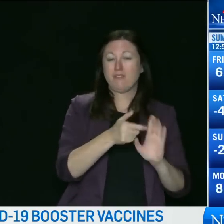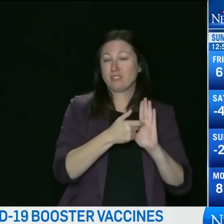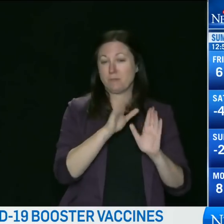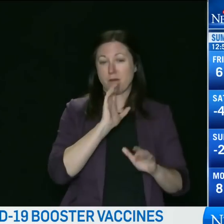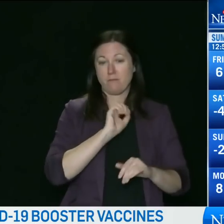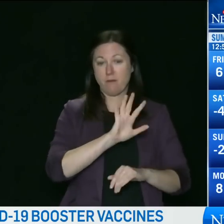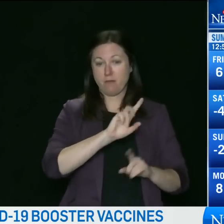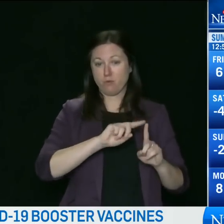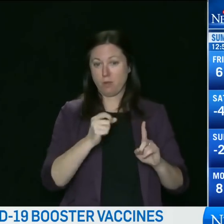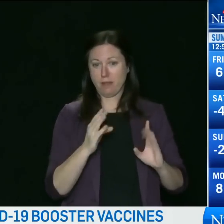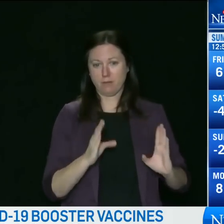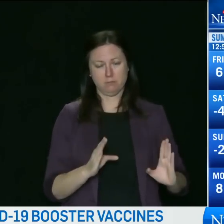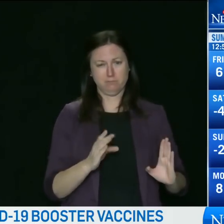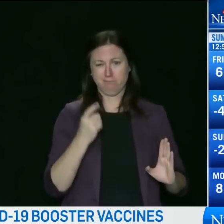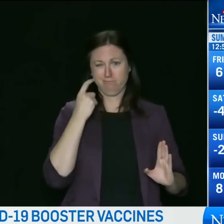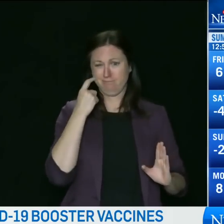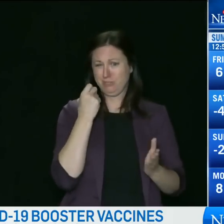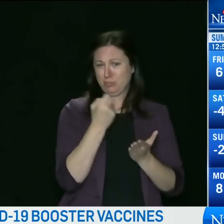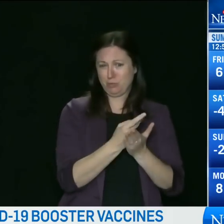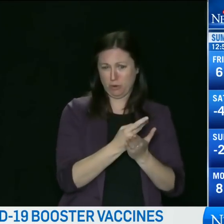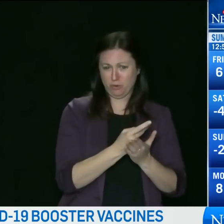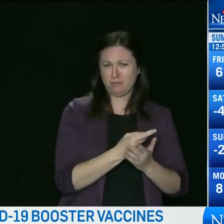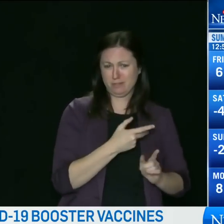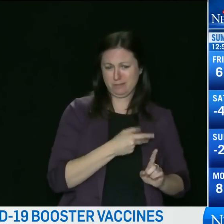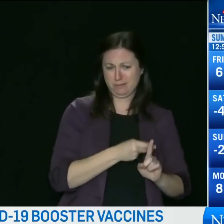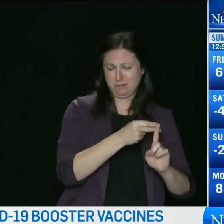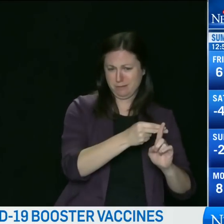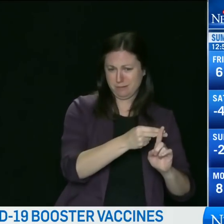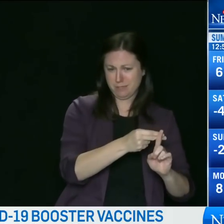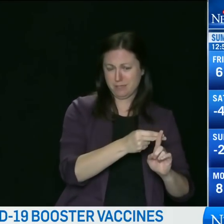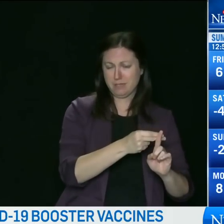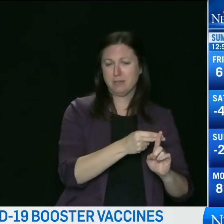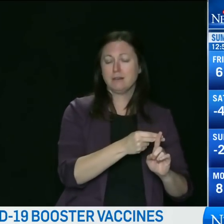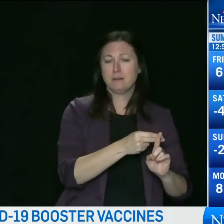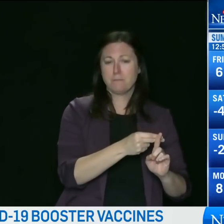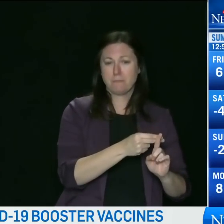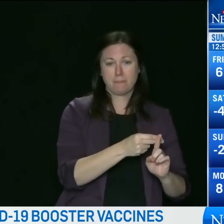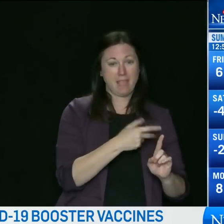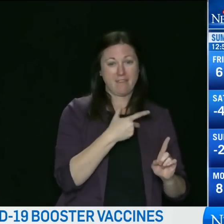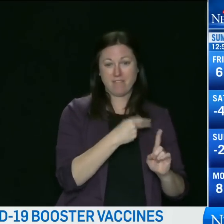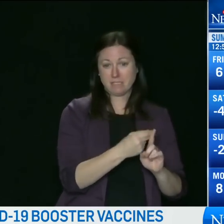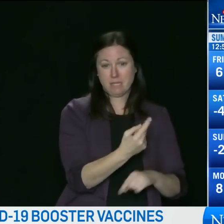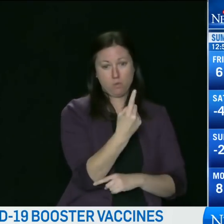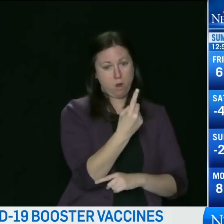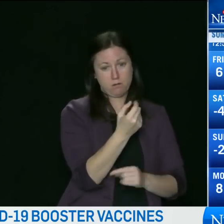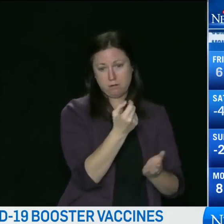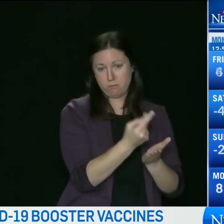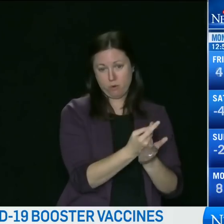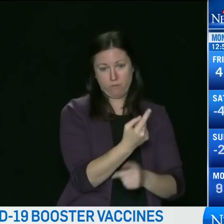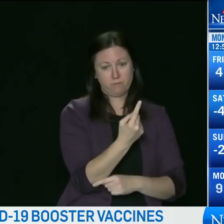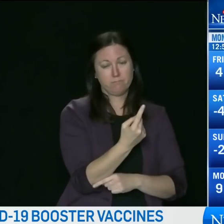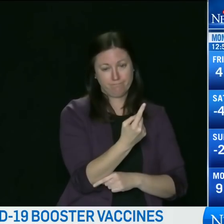JUST STARTED THEIR PRIMARY SERIES IN TERMS OF THE 5 TO